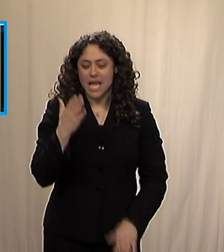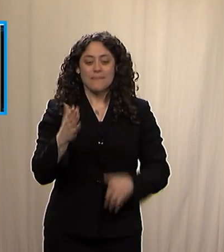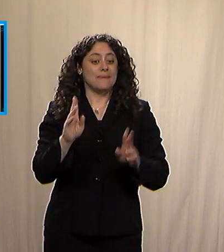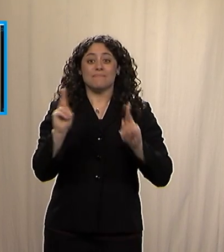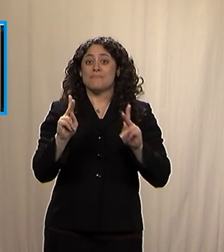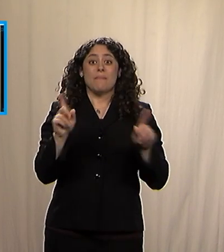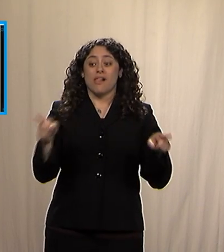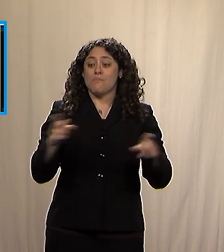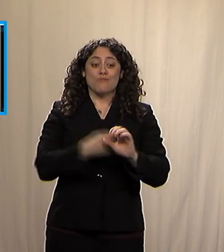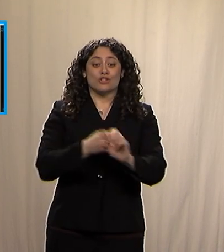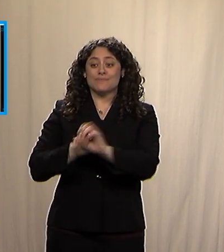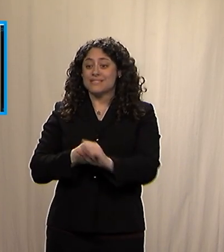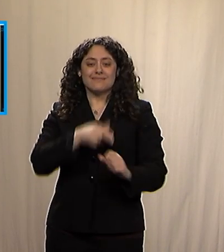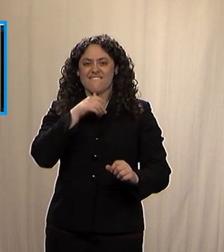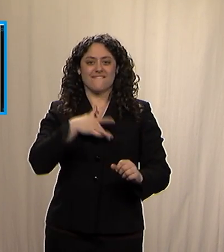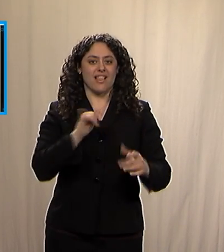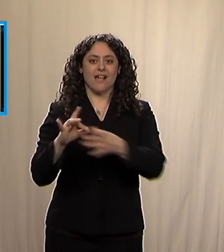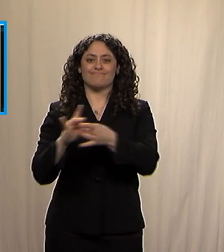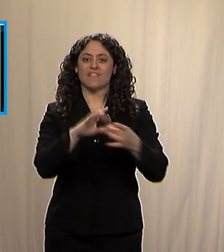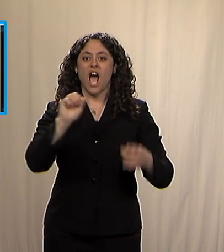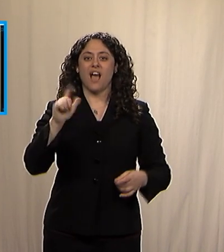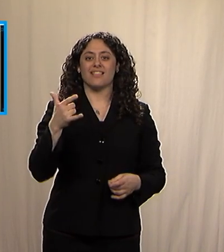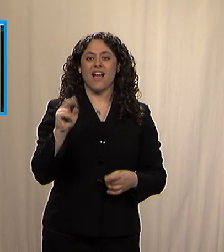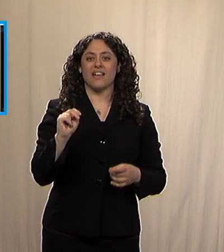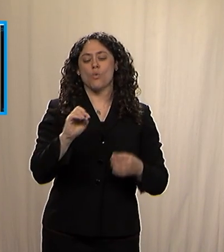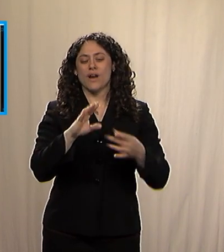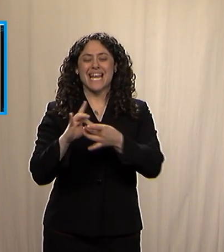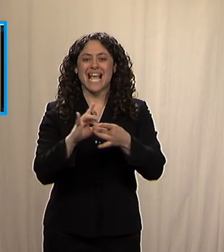That might not be a successful interpretation.